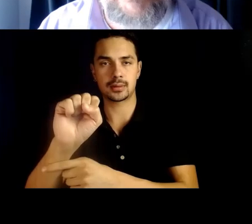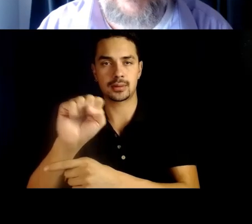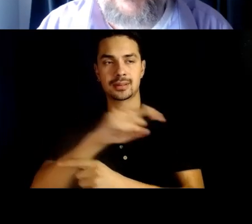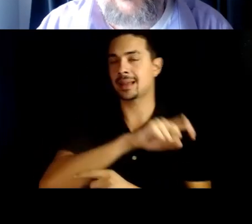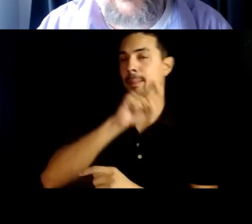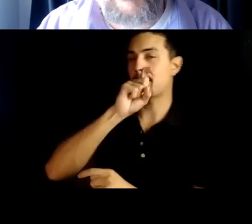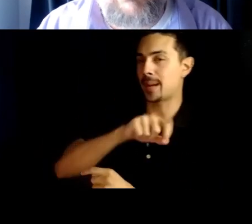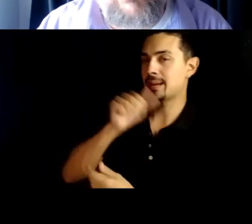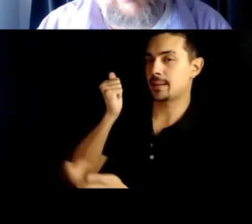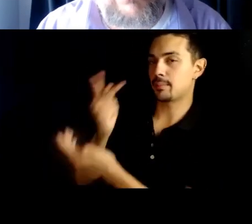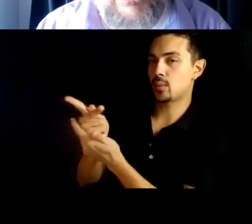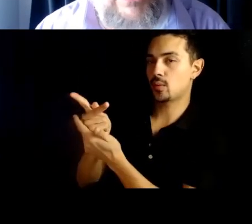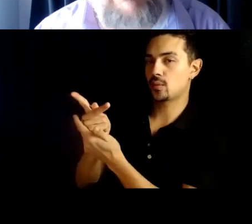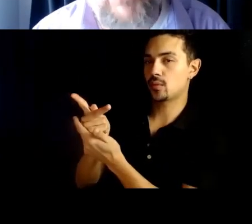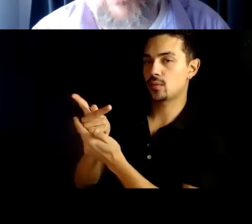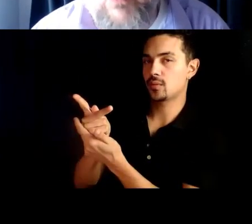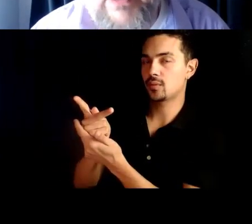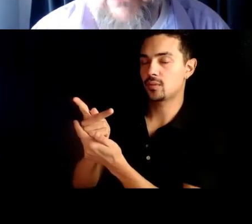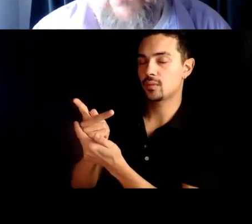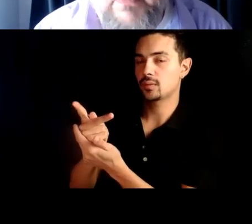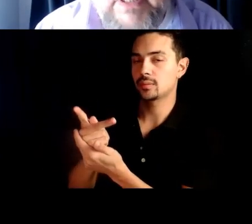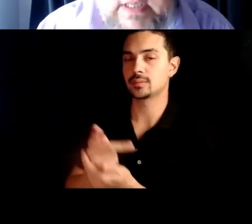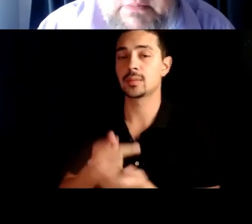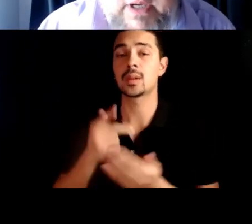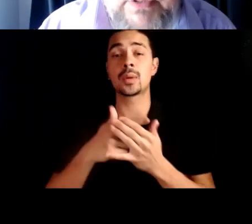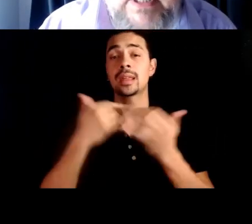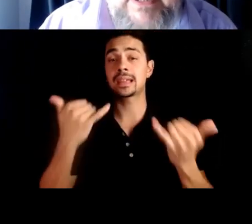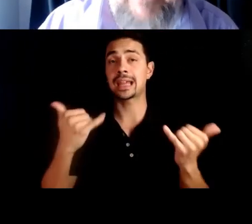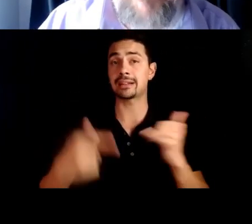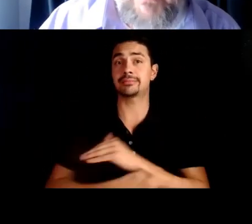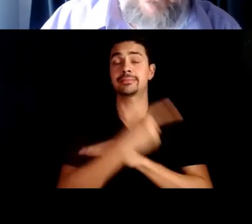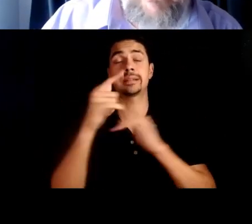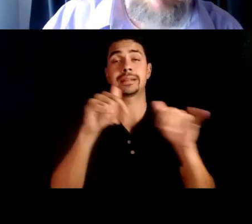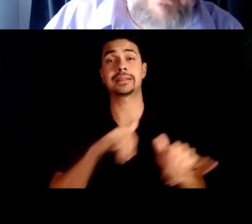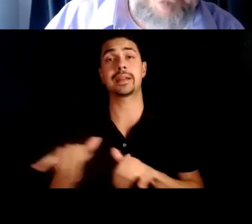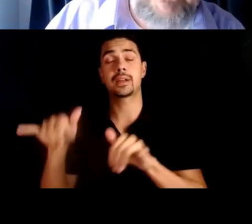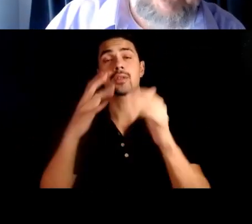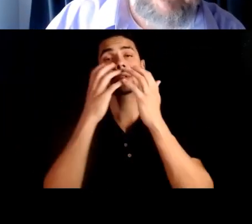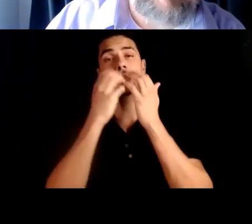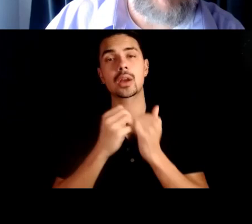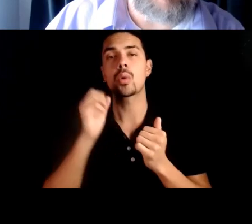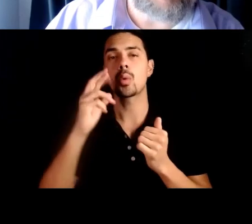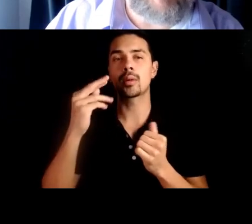or the more current informed consent models, what we are mostly talking about is